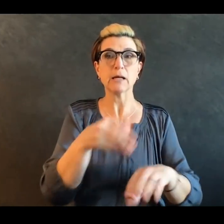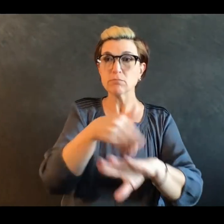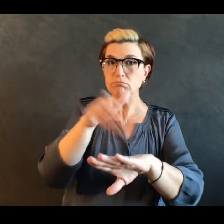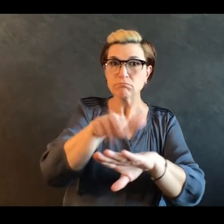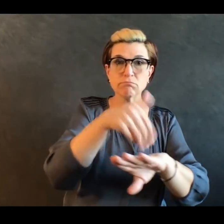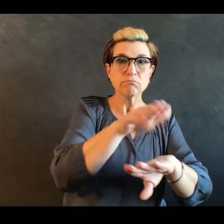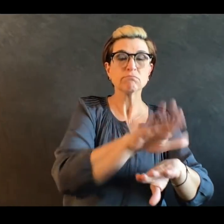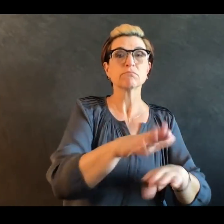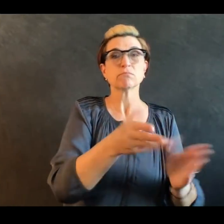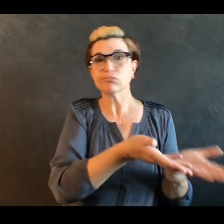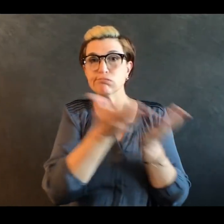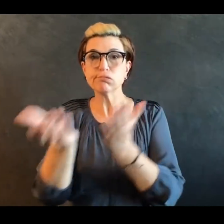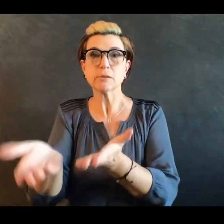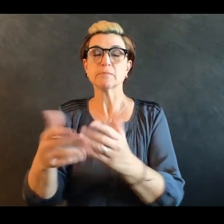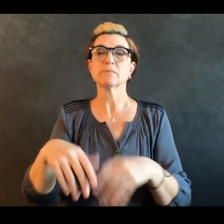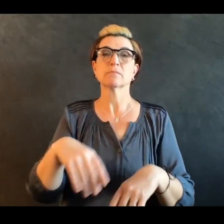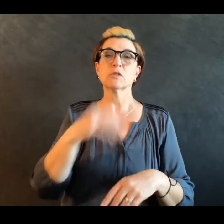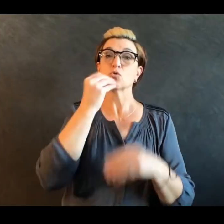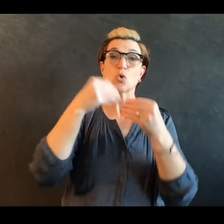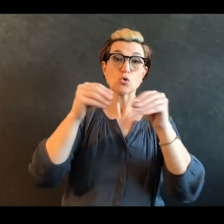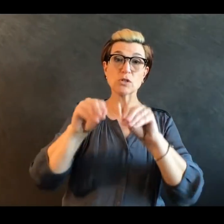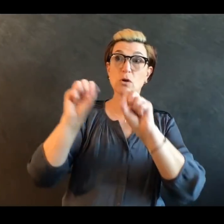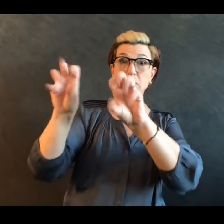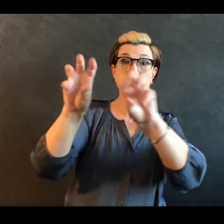not bare like the shelves that I inherited when we took over the